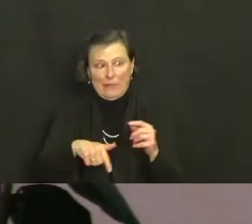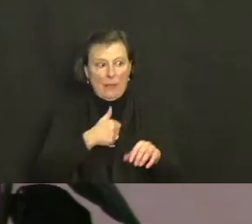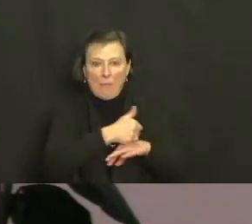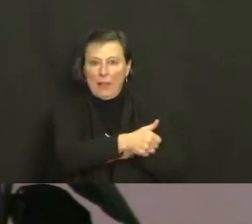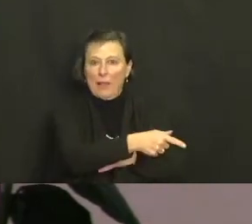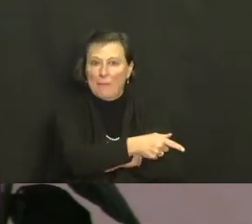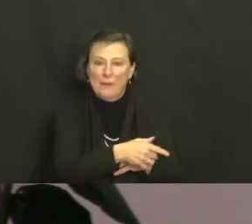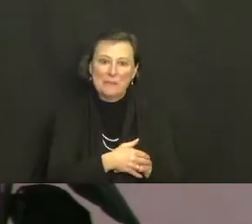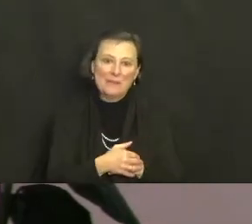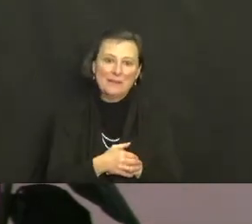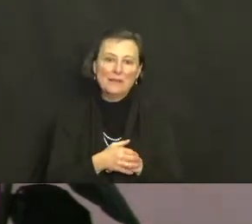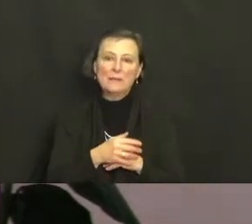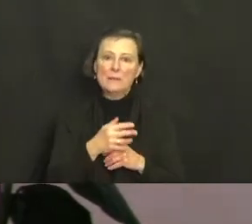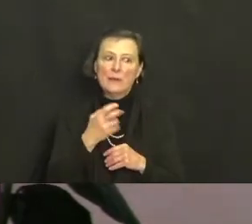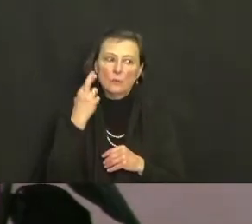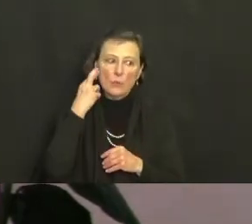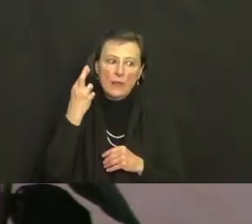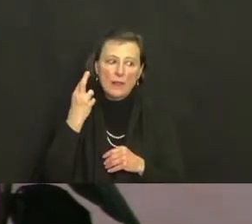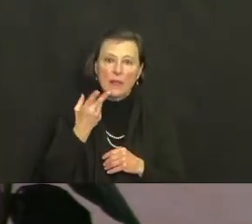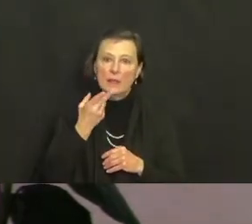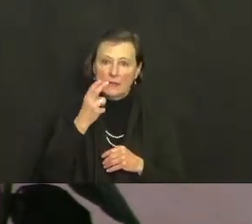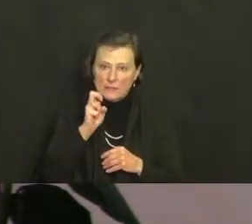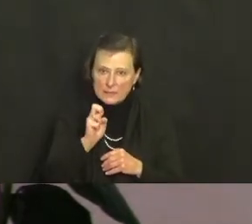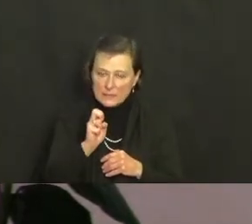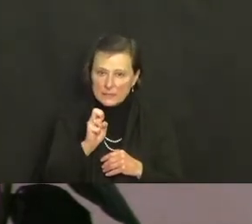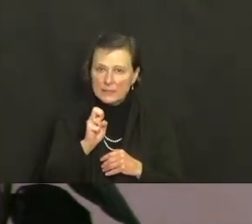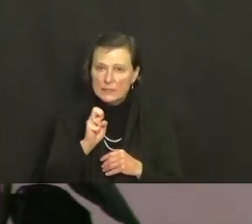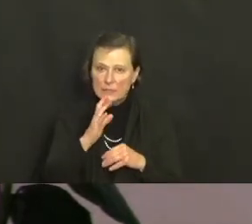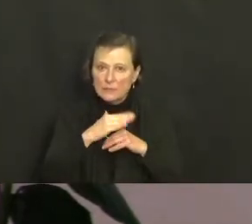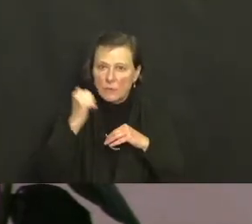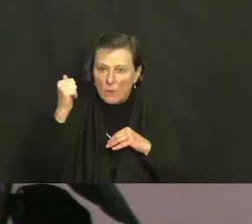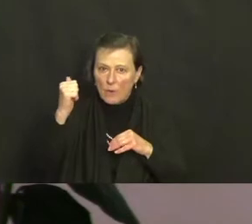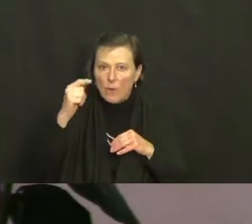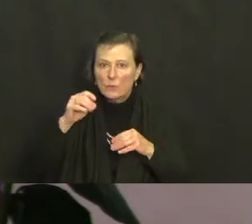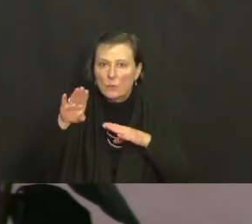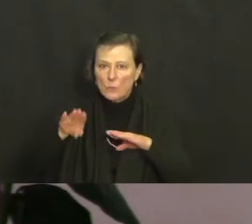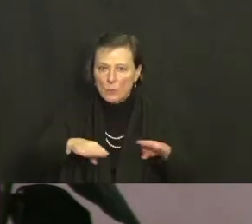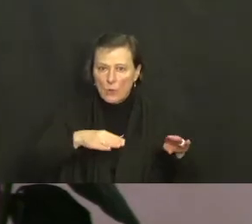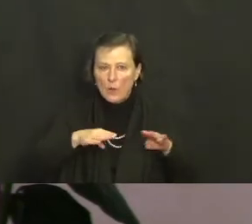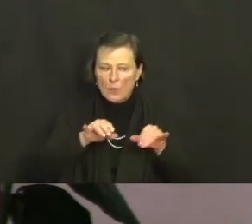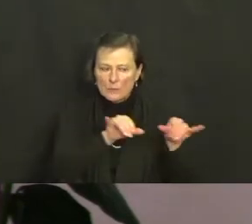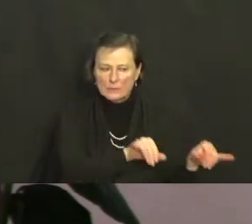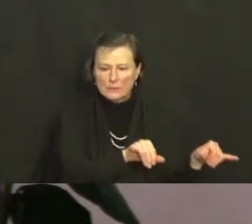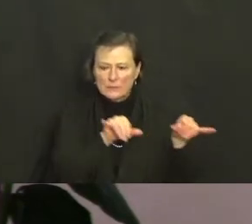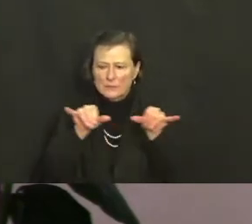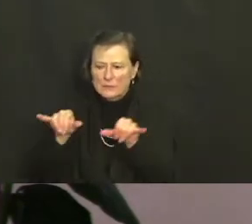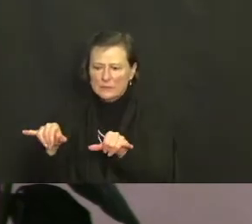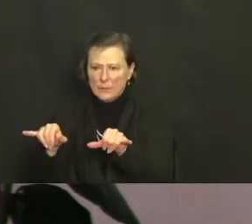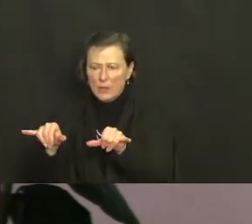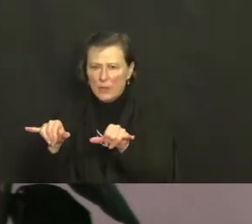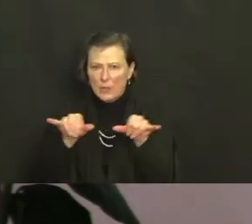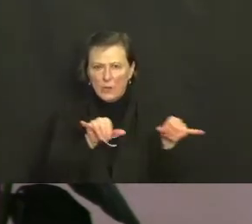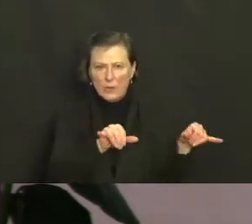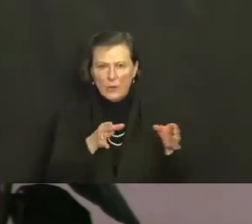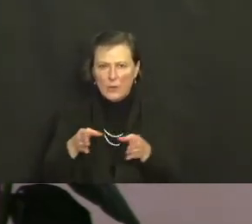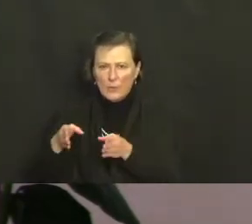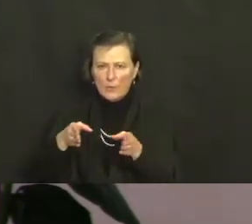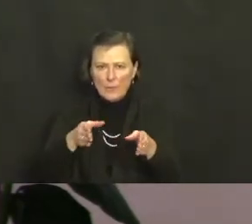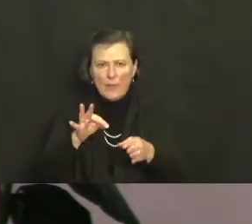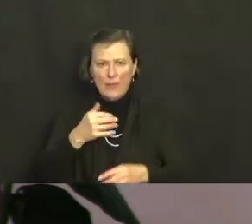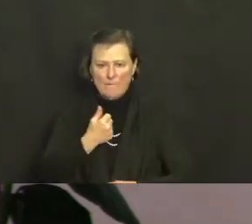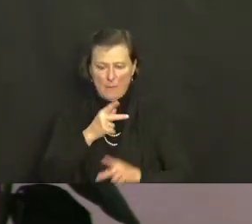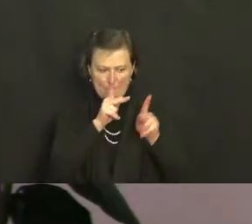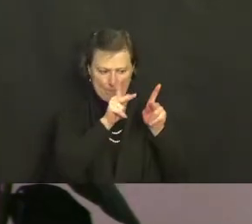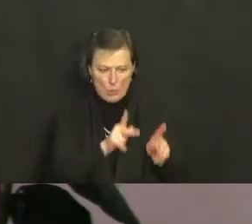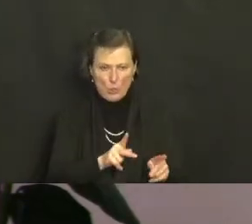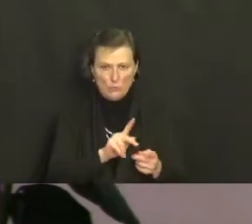And, he realized that he was being called to walk a similar path of personal transformation.